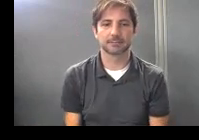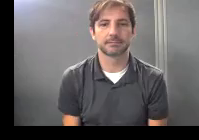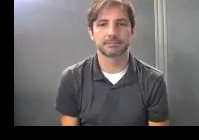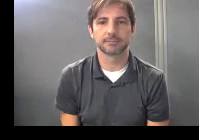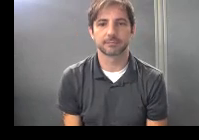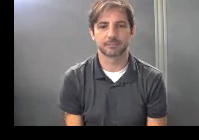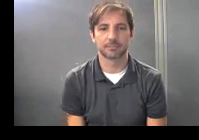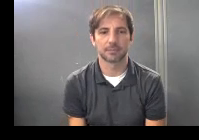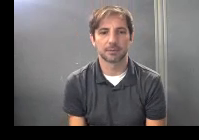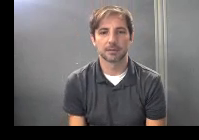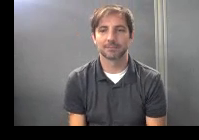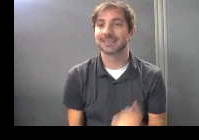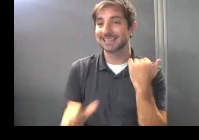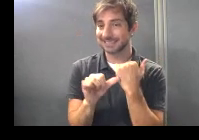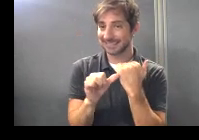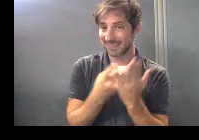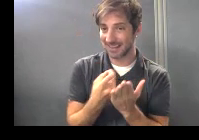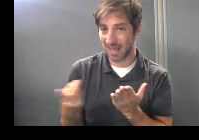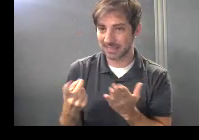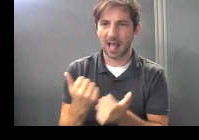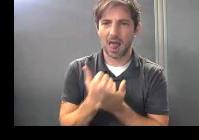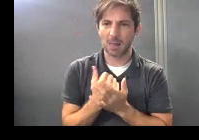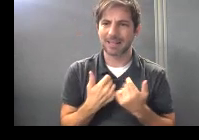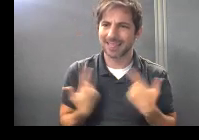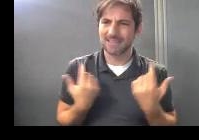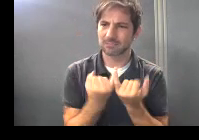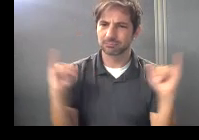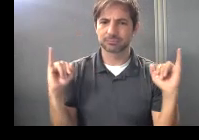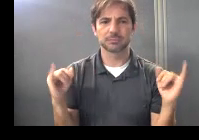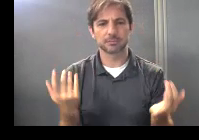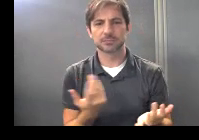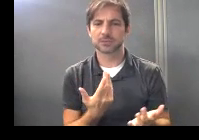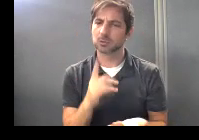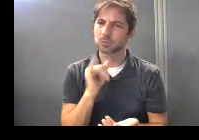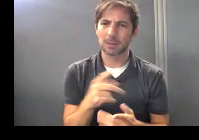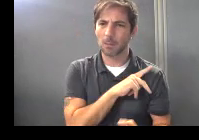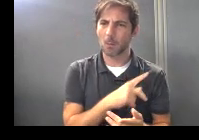ASSISTIVE DEVICES HELP US LIVE OUR LIVES. THEY ARE IMPORTANT AND PERSONAL.